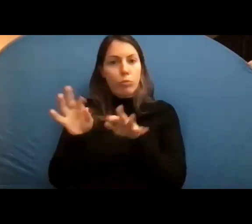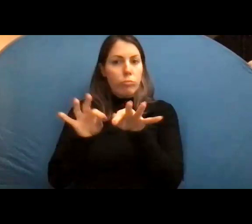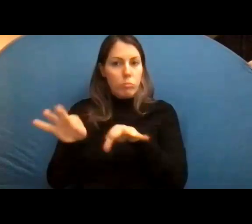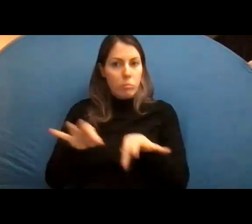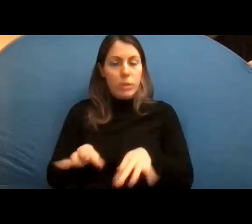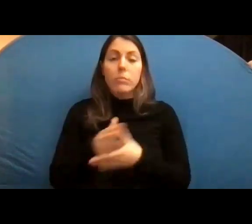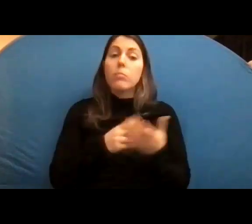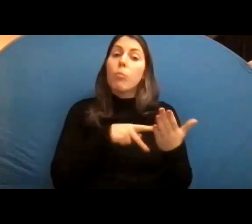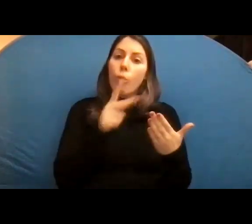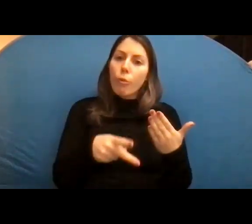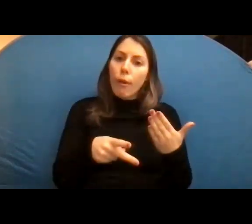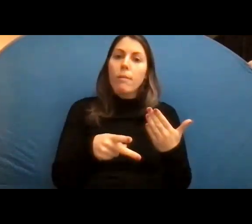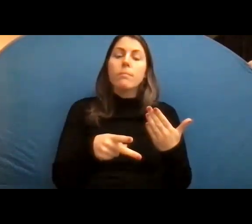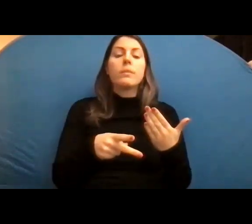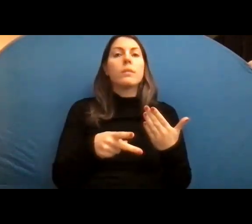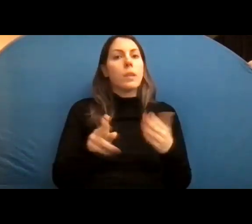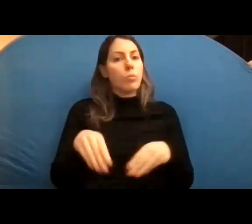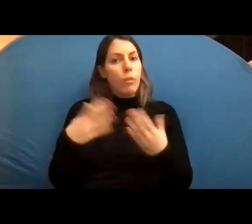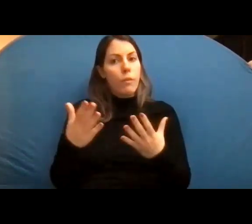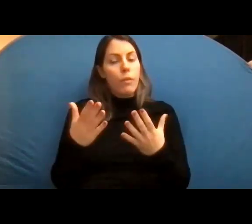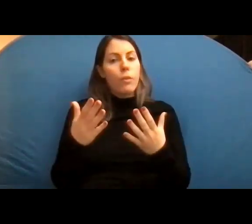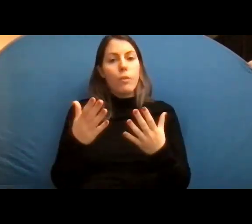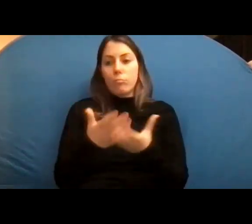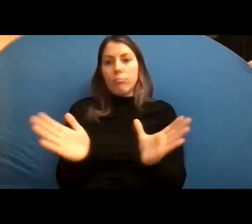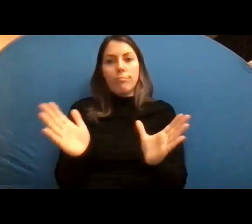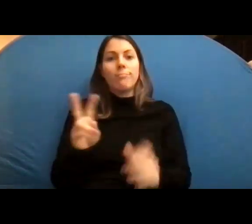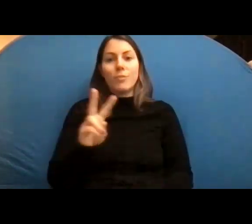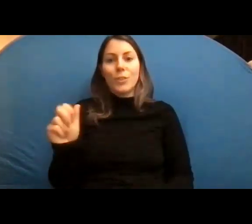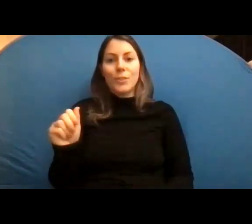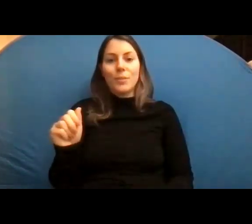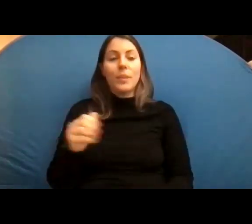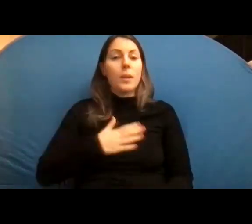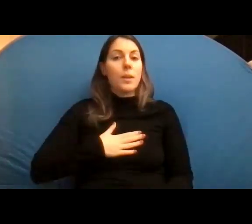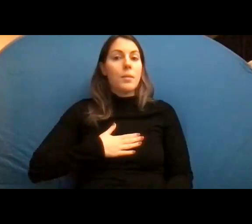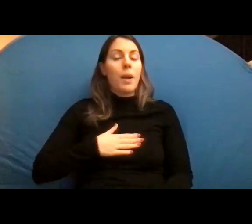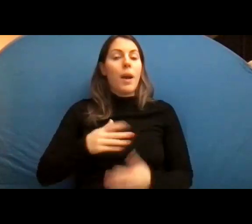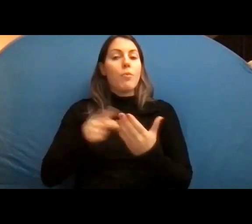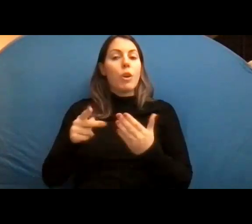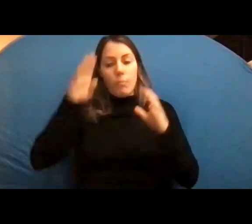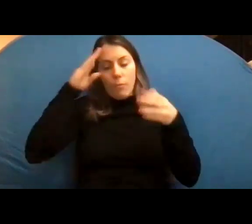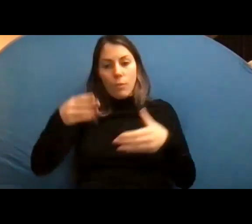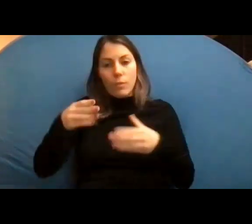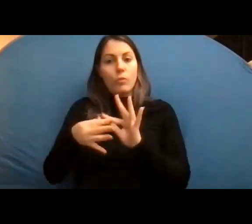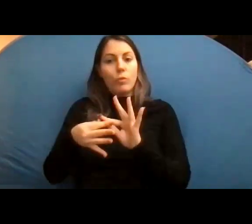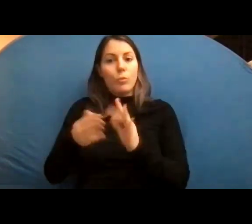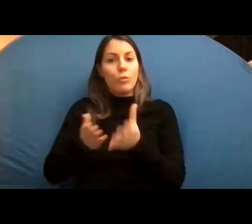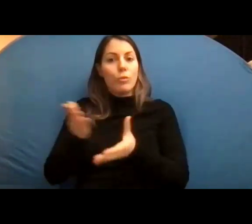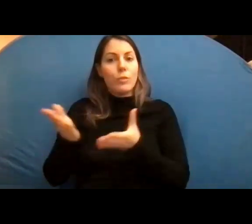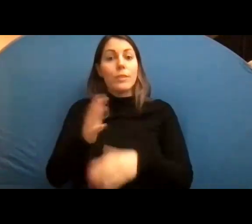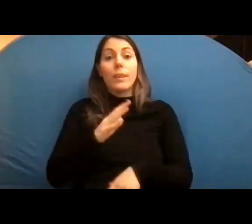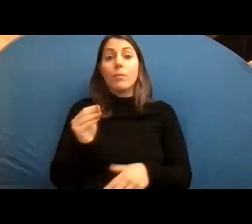state agency, and we have various programs that we offer throughout the state. My